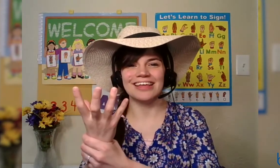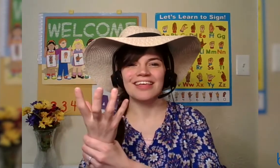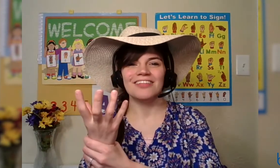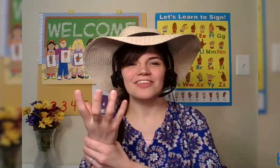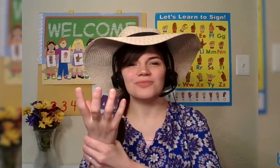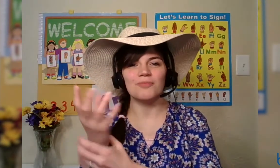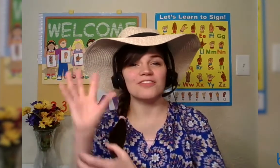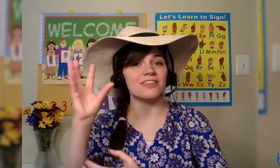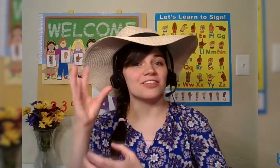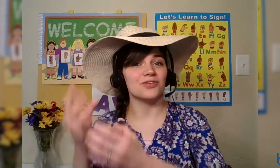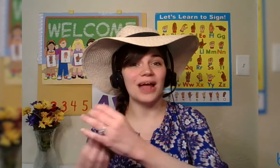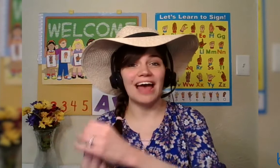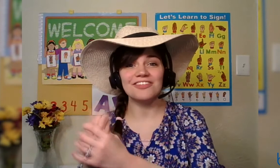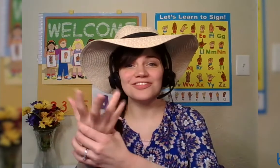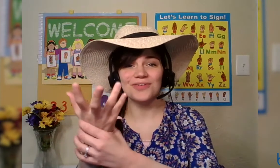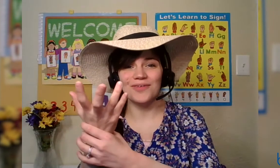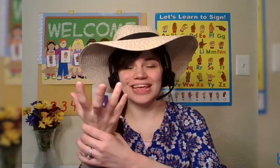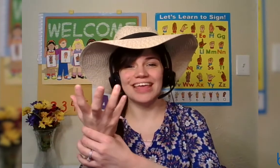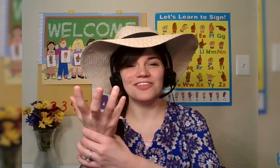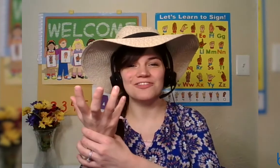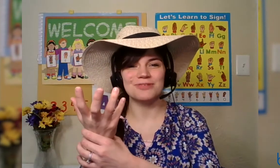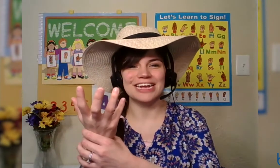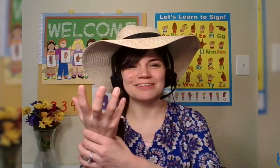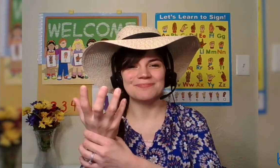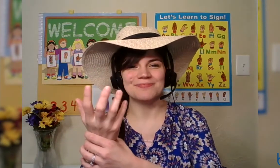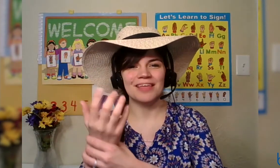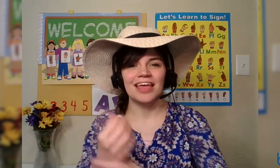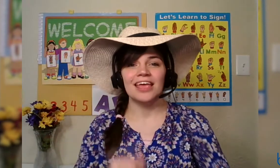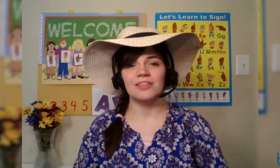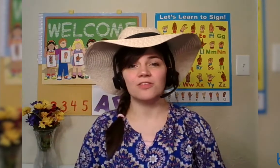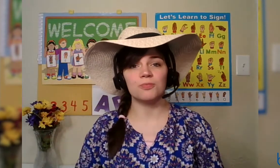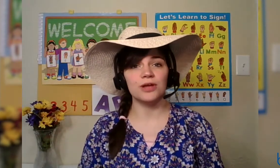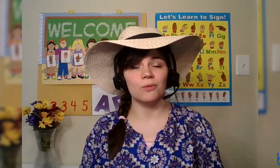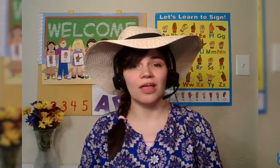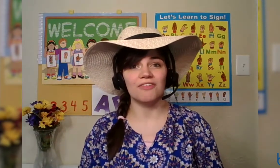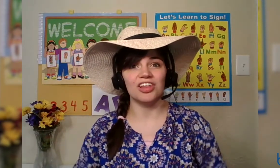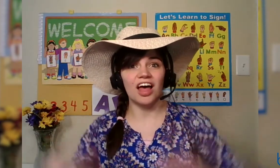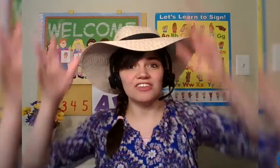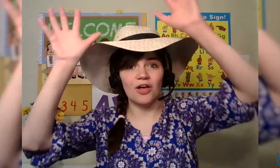This represents the grass growing in the spring. In the spring, we'll have a lot of